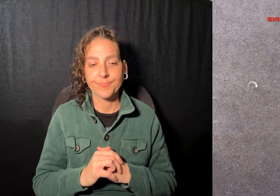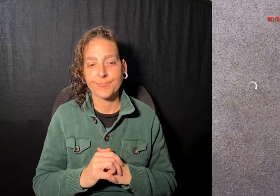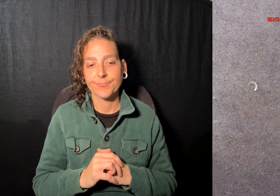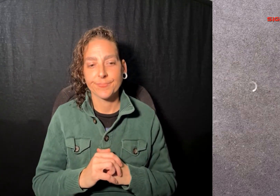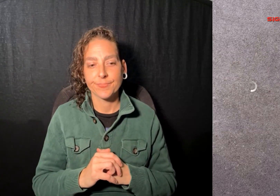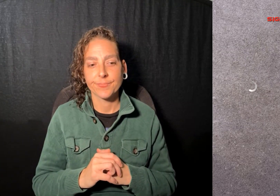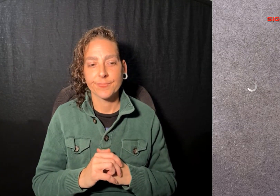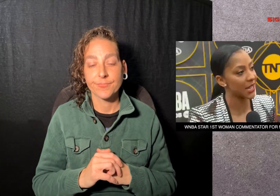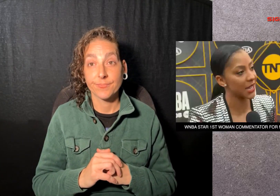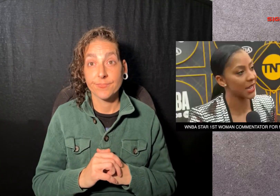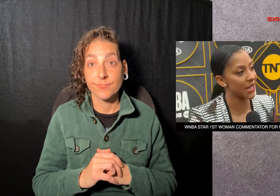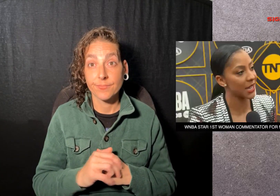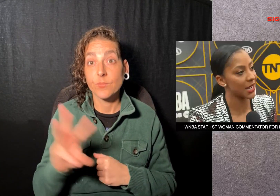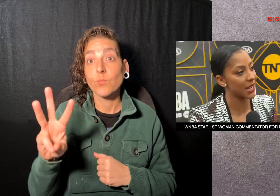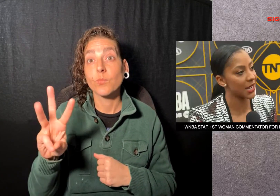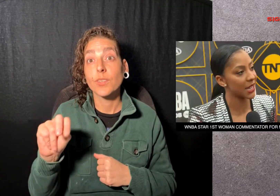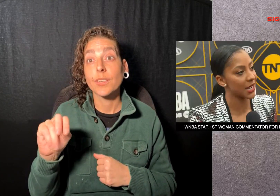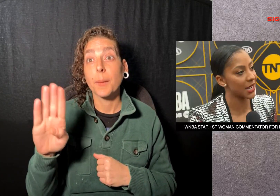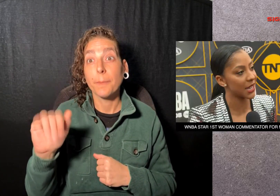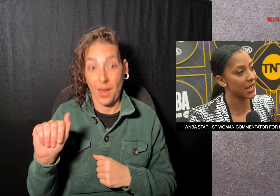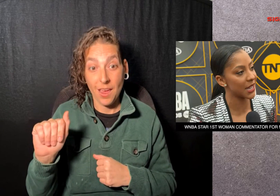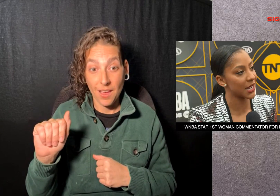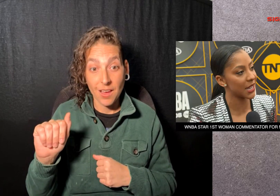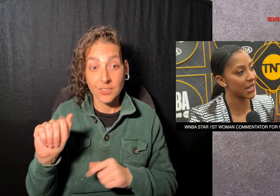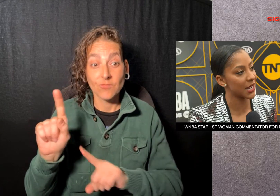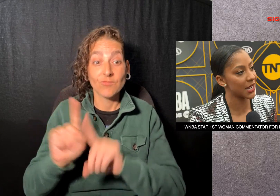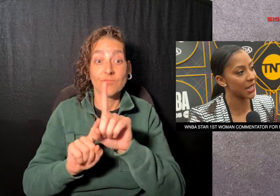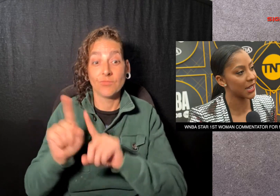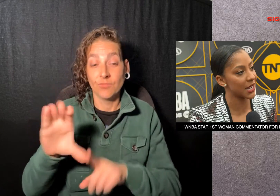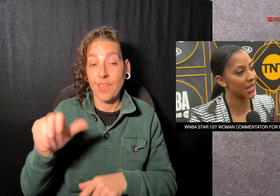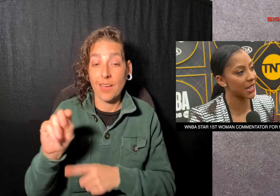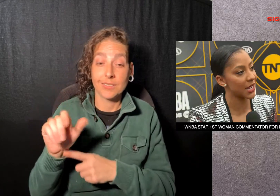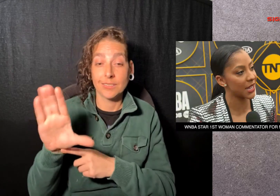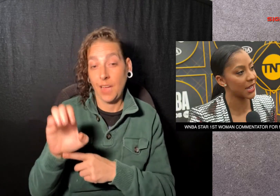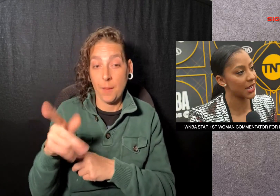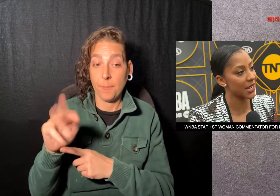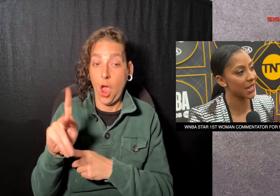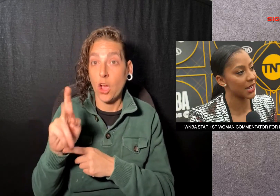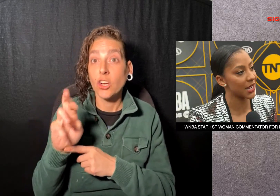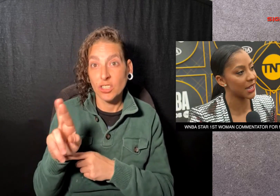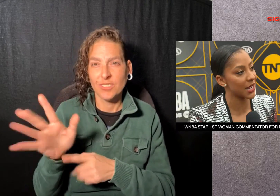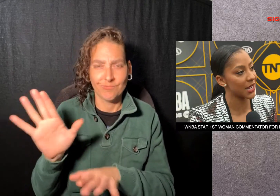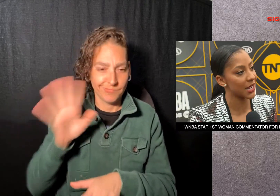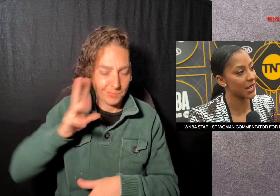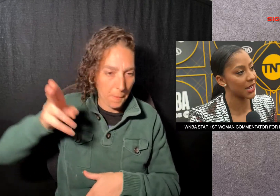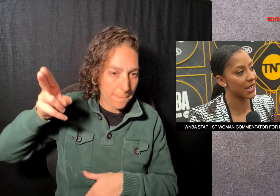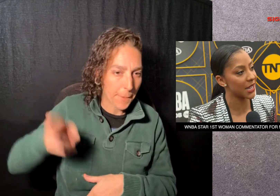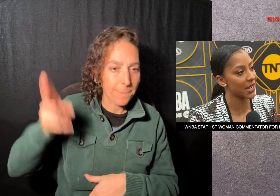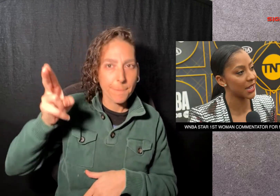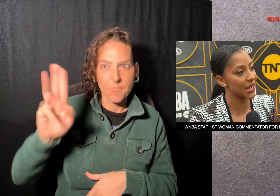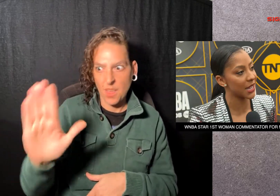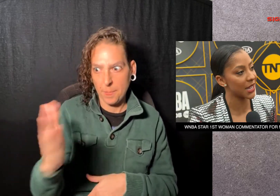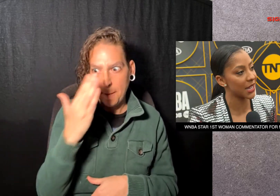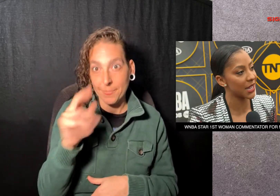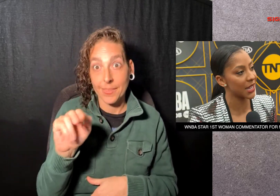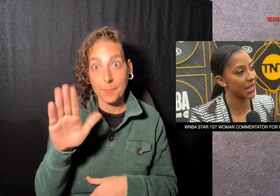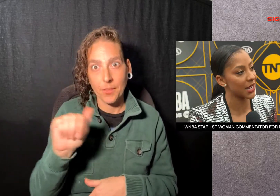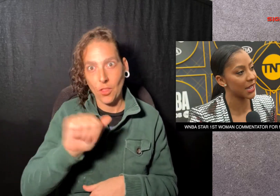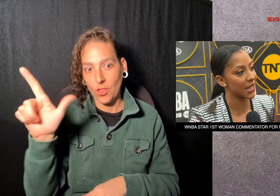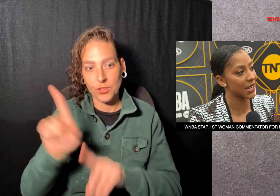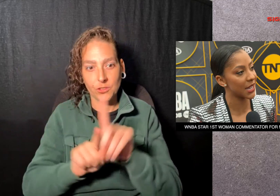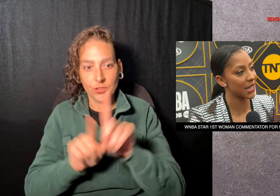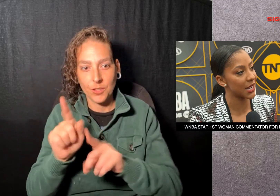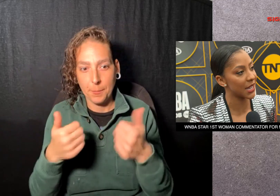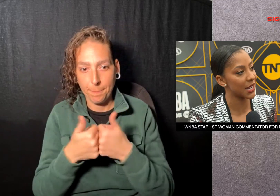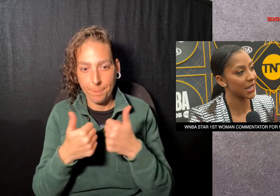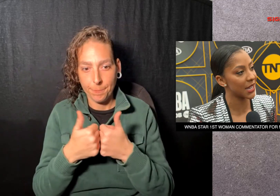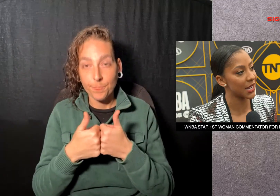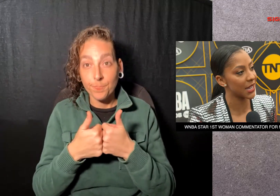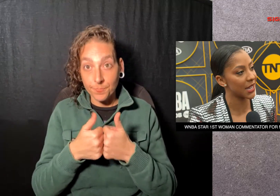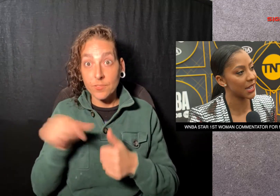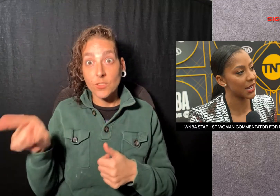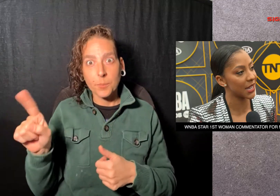WNBA star Candace Parker will be making history at the upcoming NBA All-Star game she will